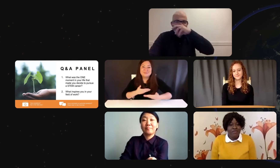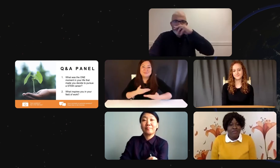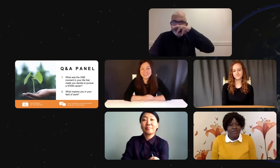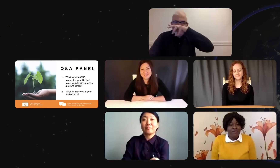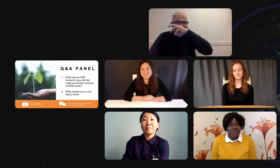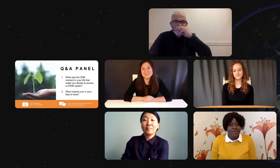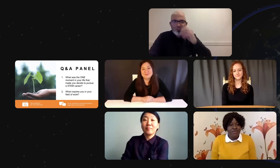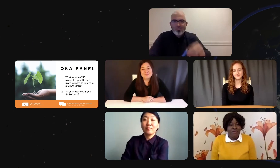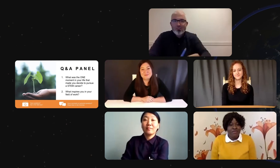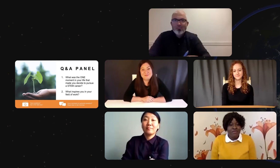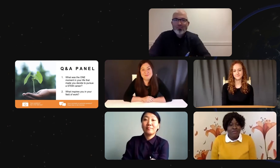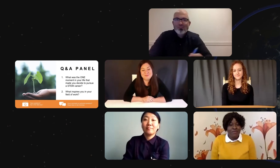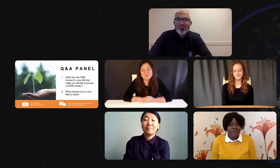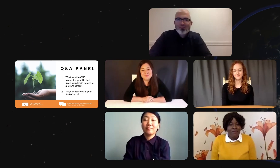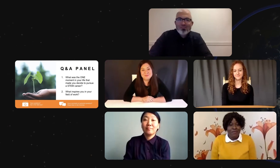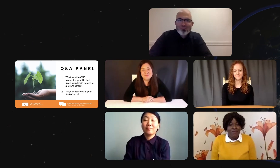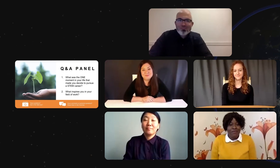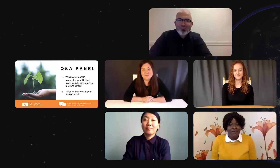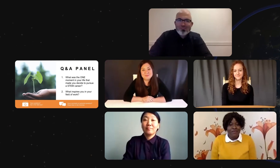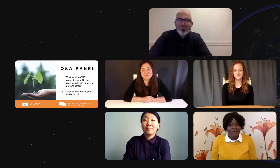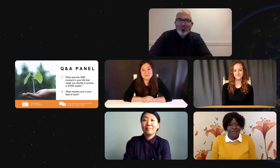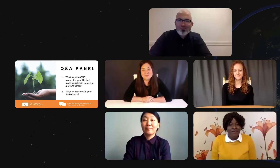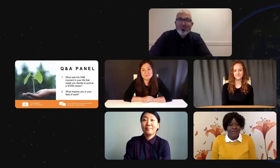inspiration and my momentum.